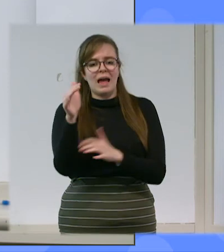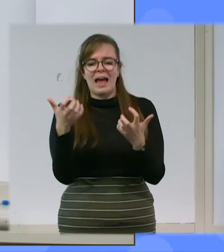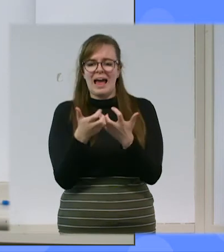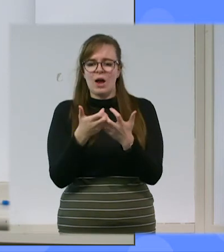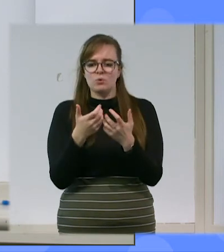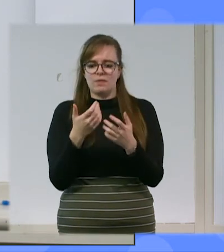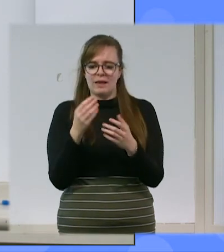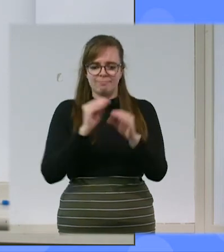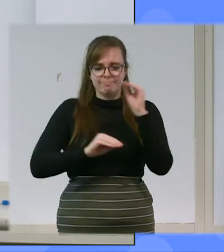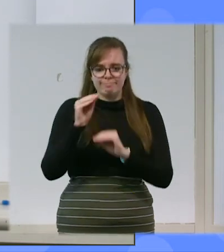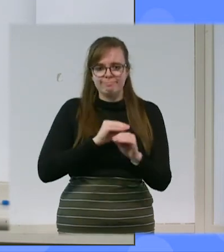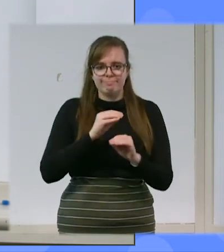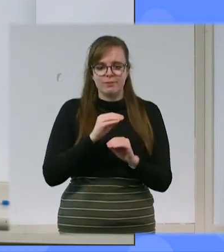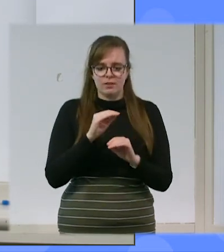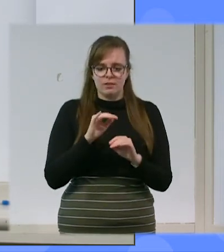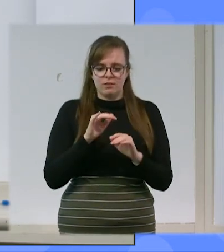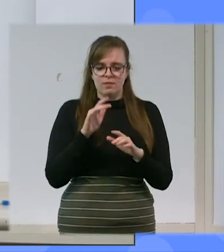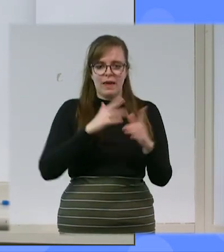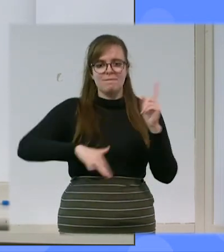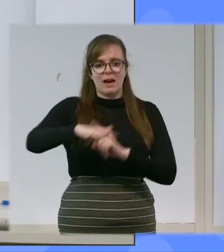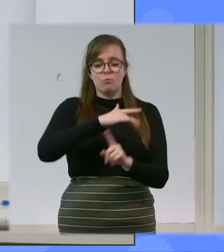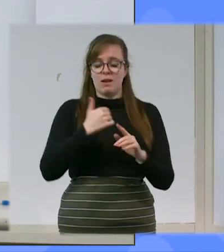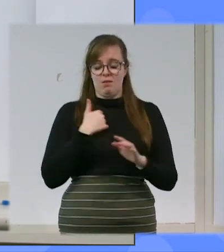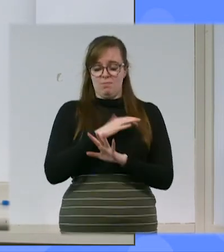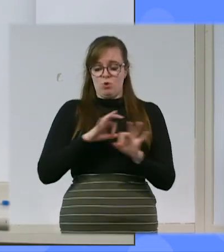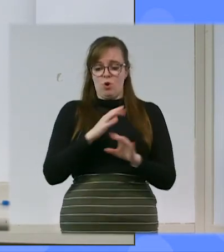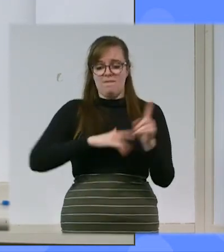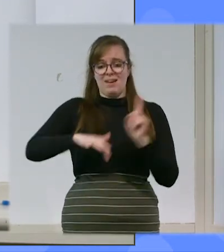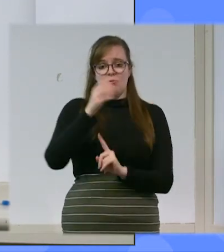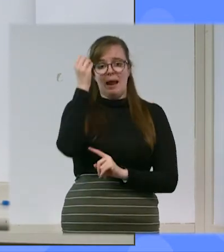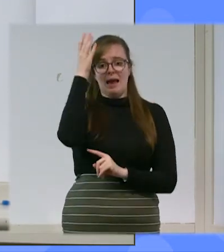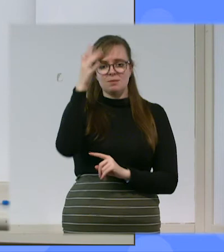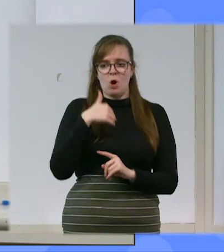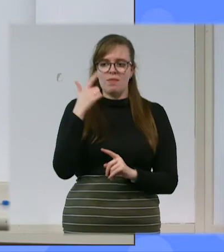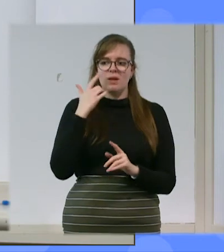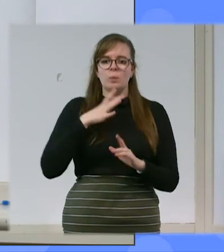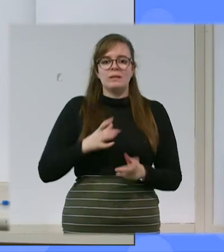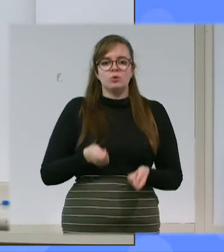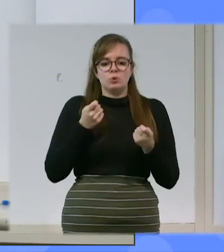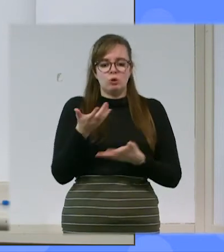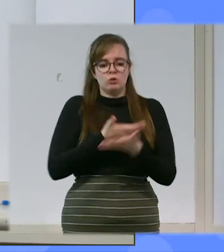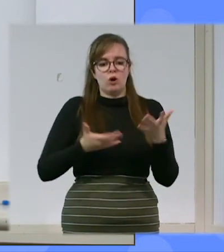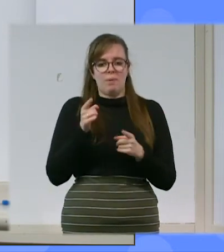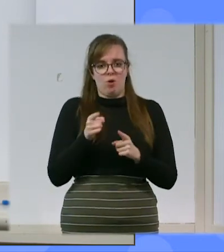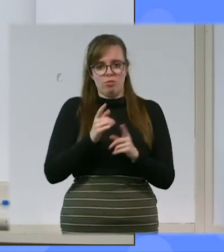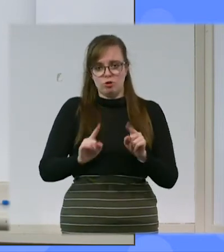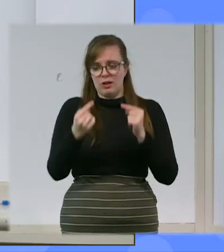I have no answers still out there to see I'm not an environment expert but I just think it highlights some of the challenges so some of the examples when